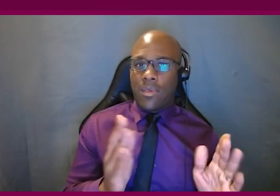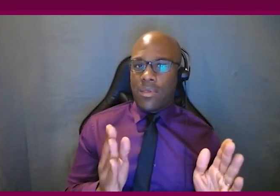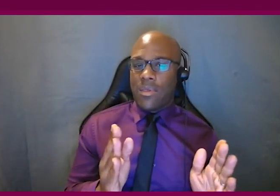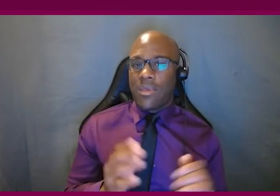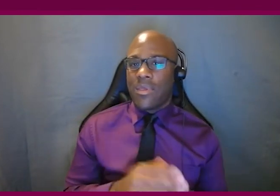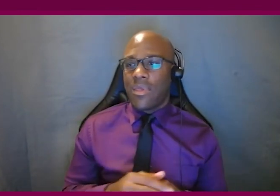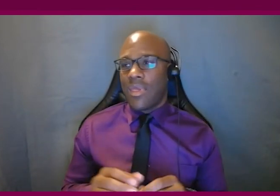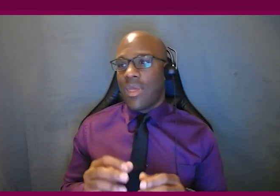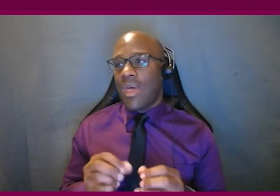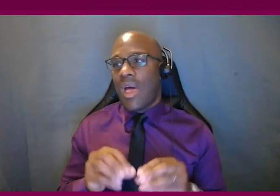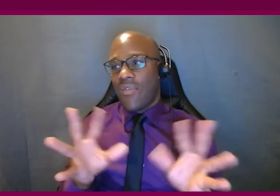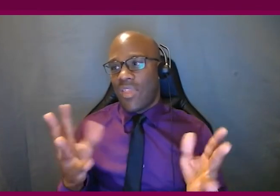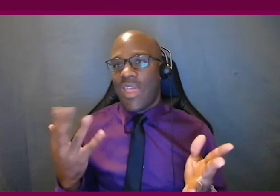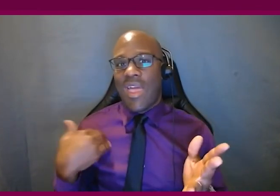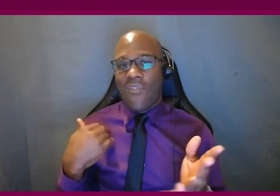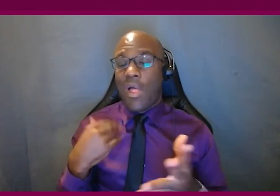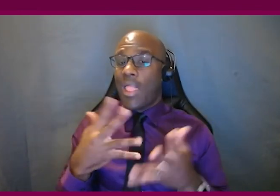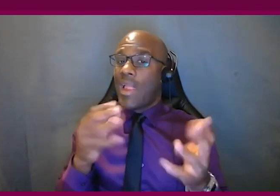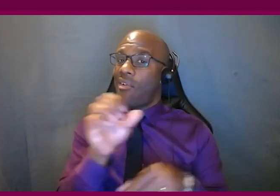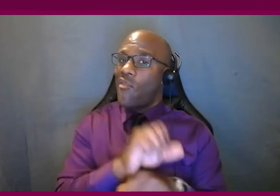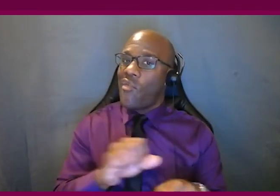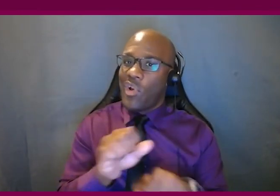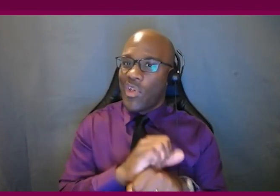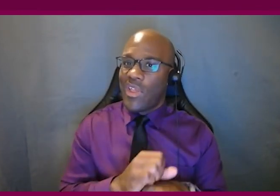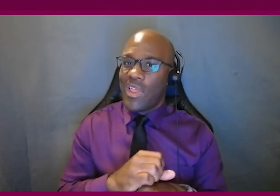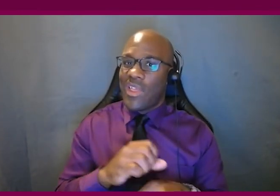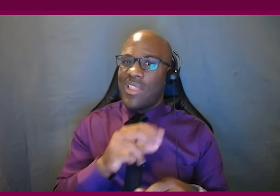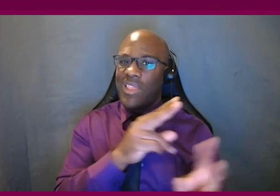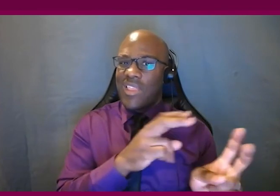But like we said earlier, there's still a lot of work to do, but I think that our conversation